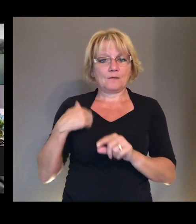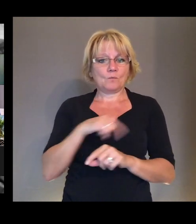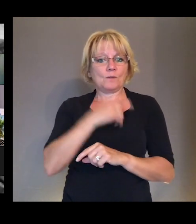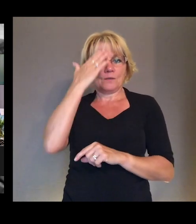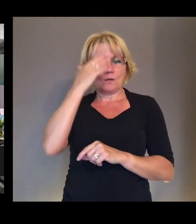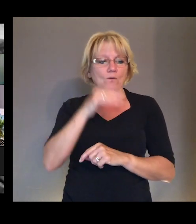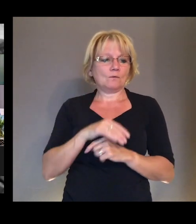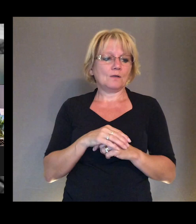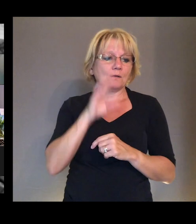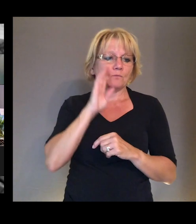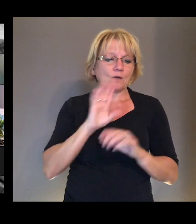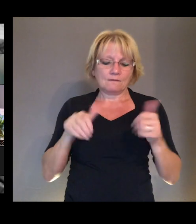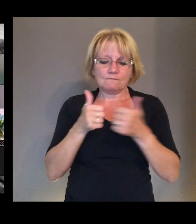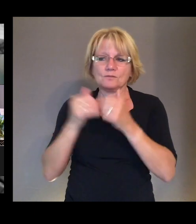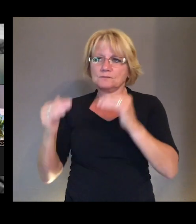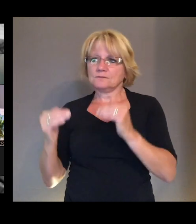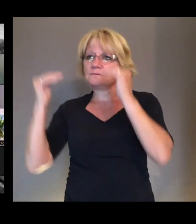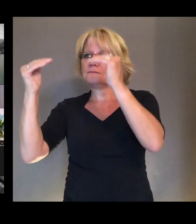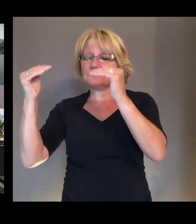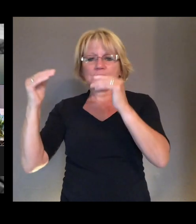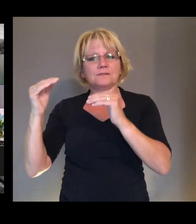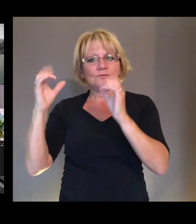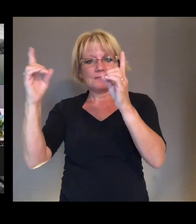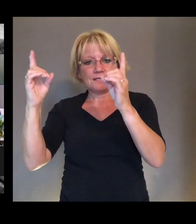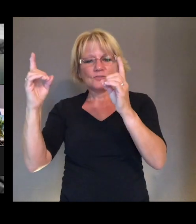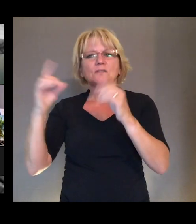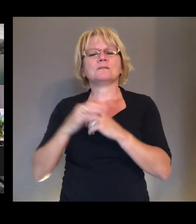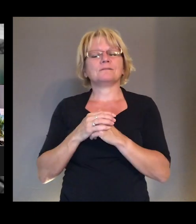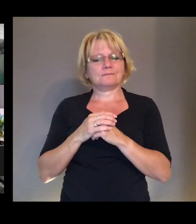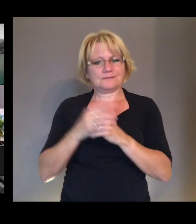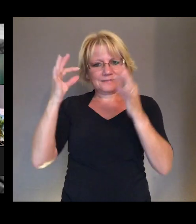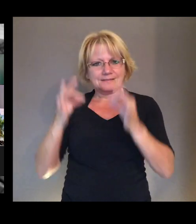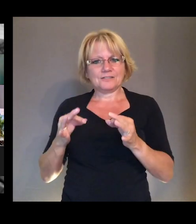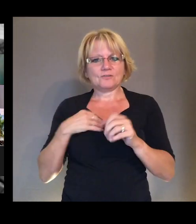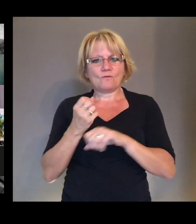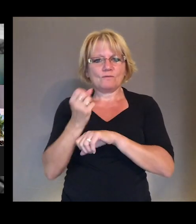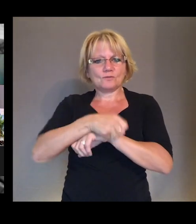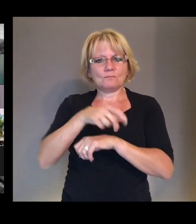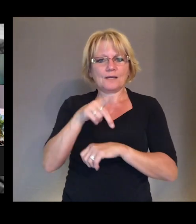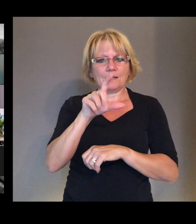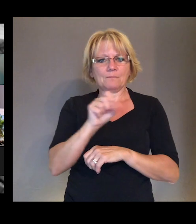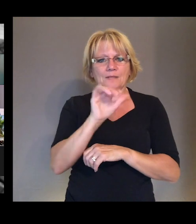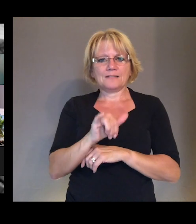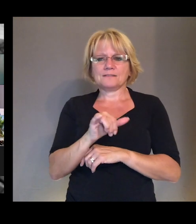One of the most popular ones that we know was Brown versus the Board of Higher Education, was unanimous decision was overturned by Plessy